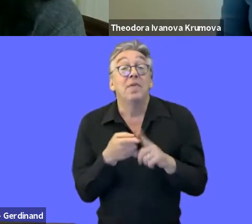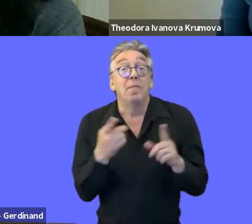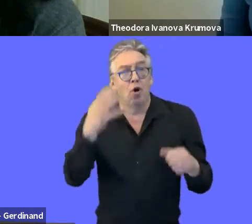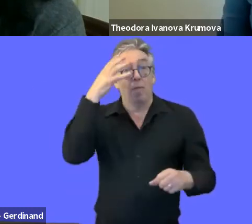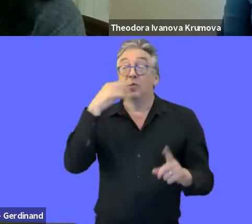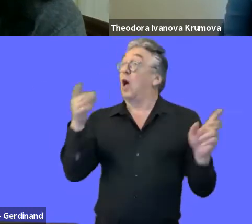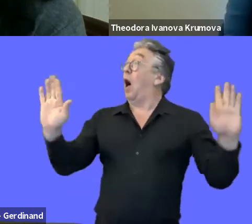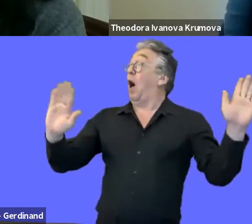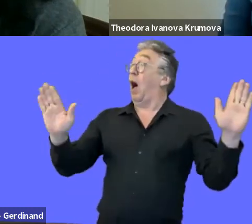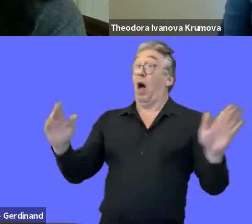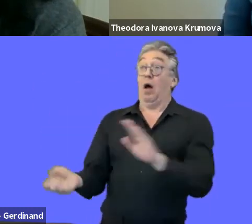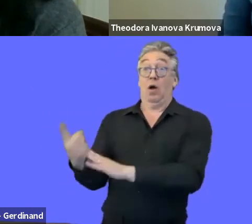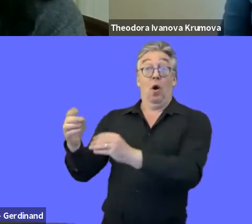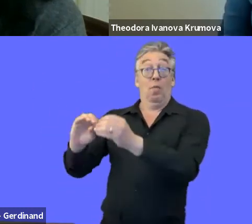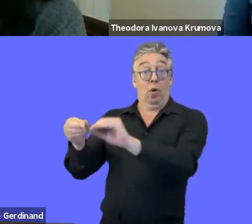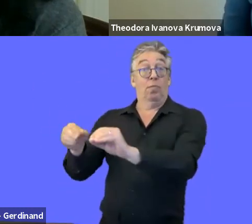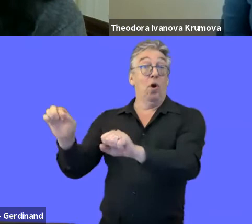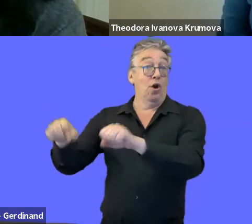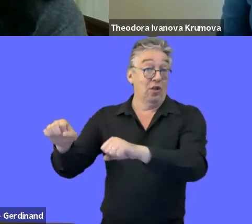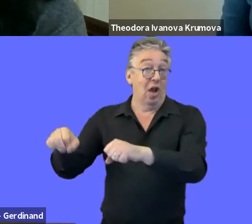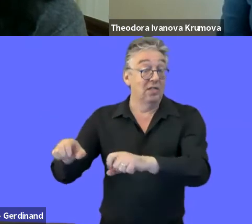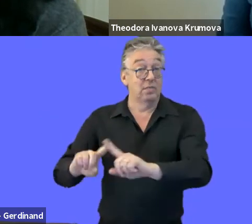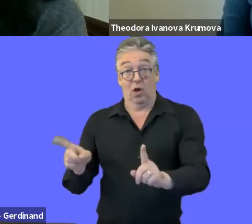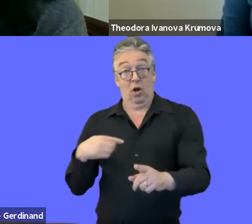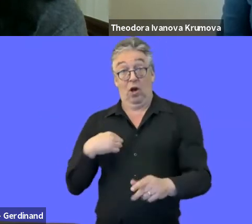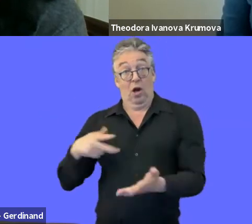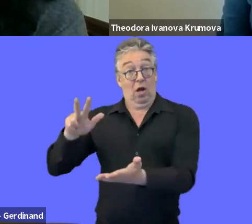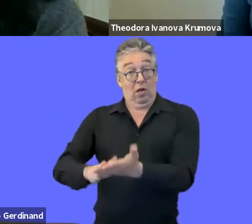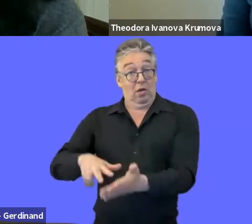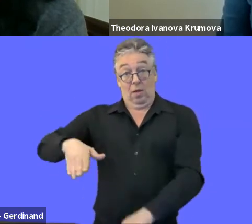However, there are some exceptions, the so-called continuing violations.